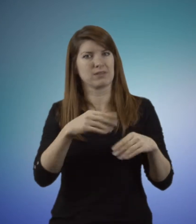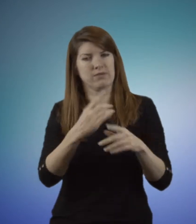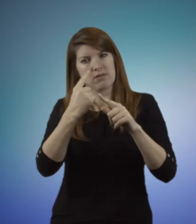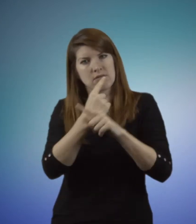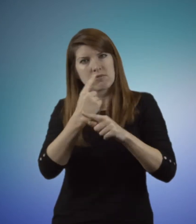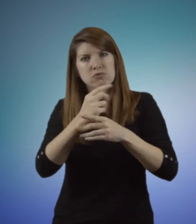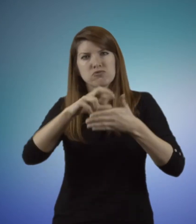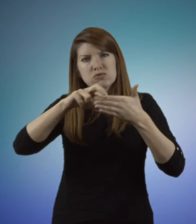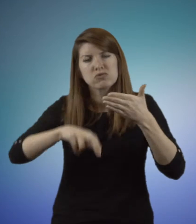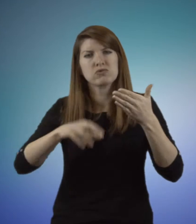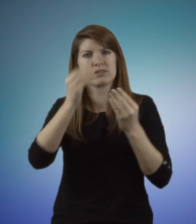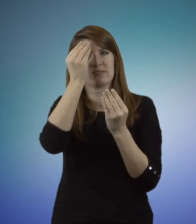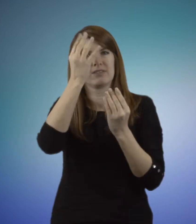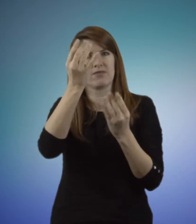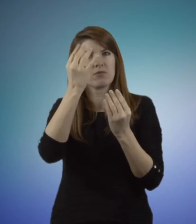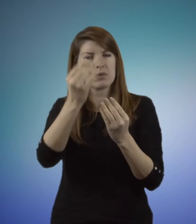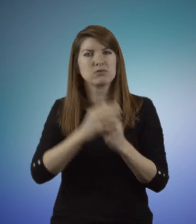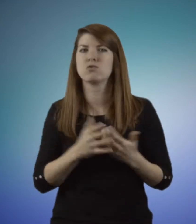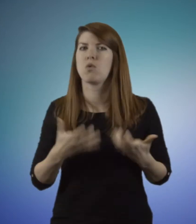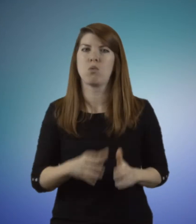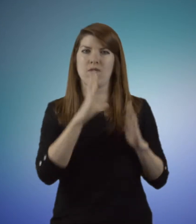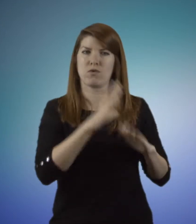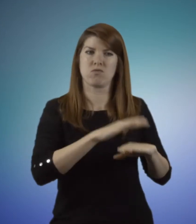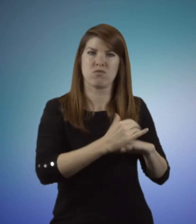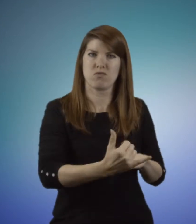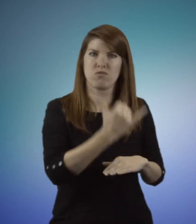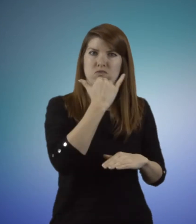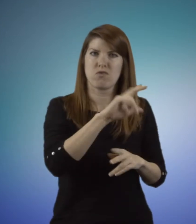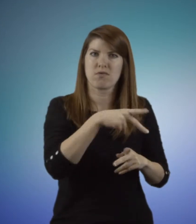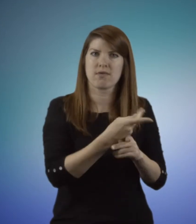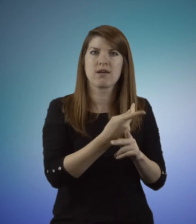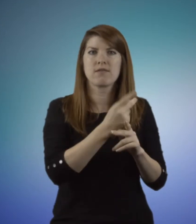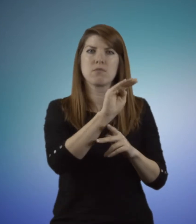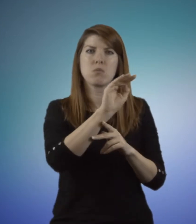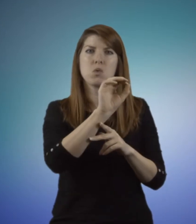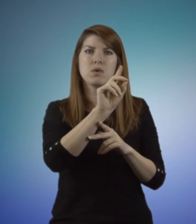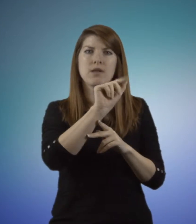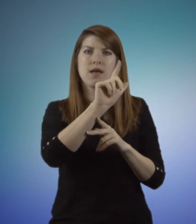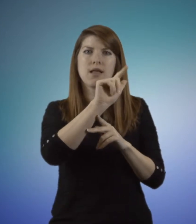and give us inaccurate information if it was focused on the wrong type of modality.